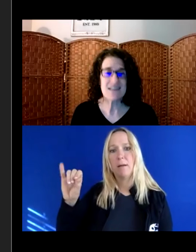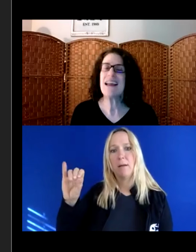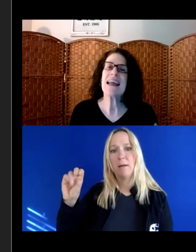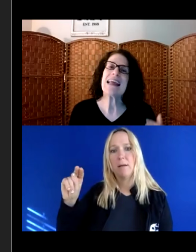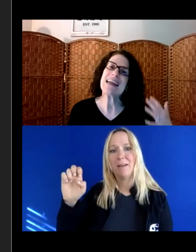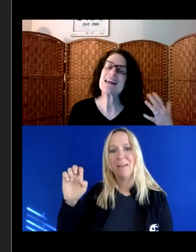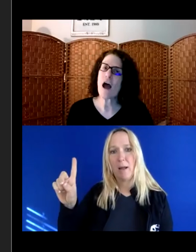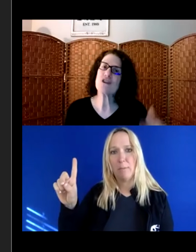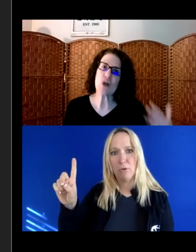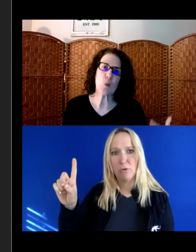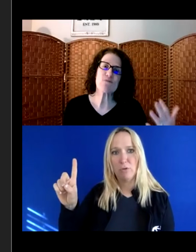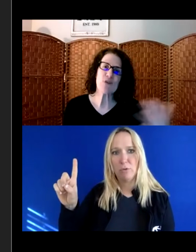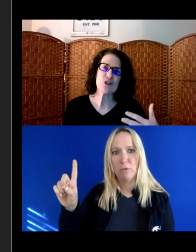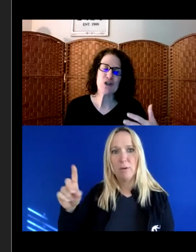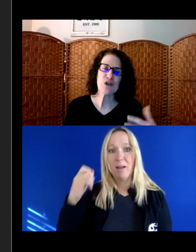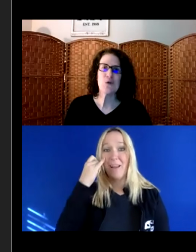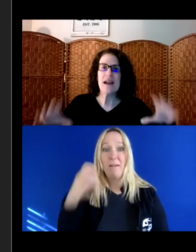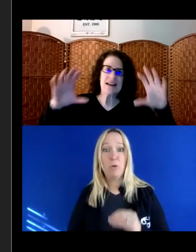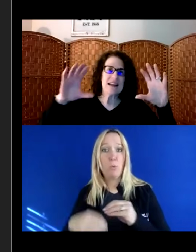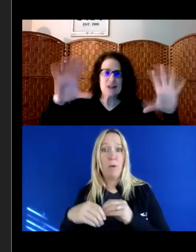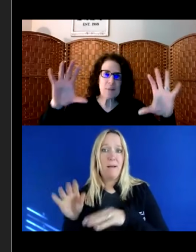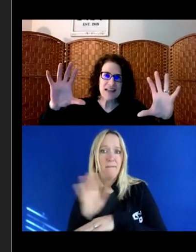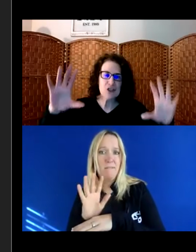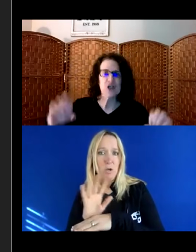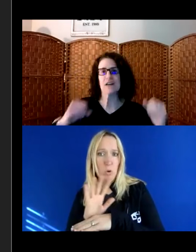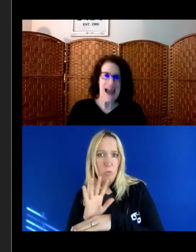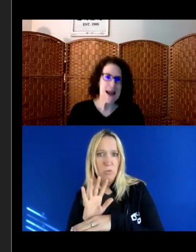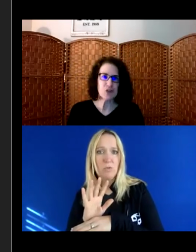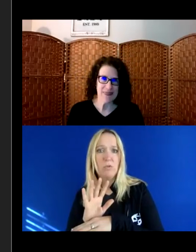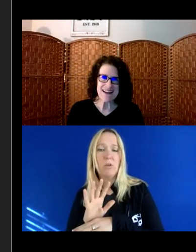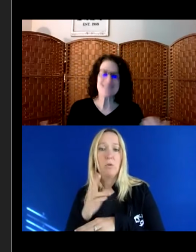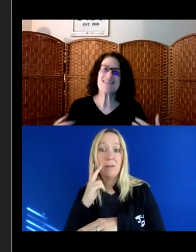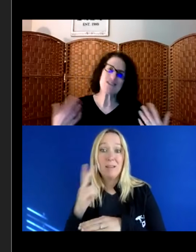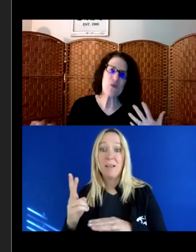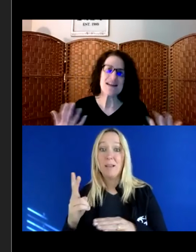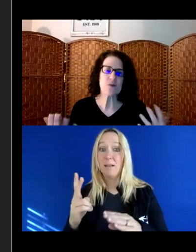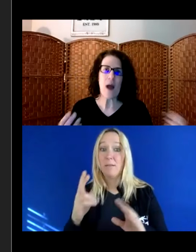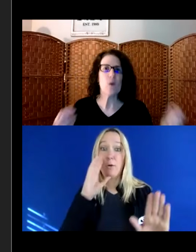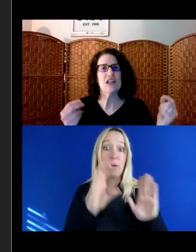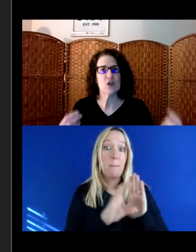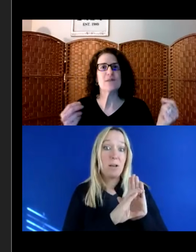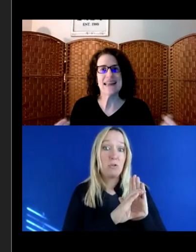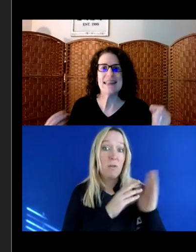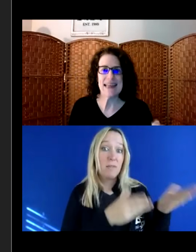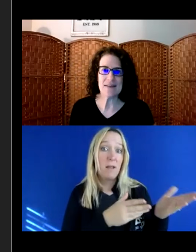It can also refer to "here's a picture, caption this." So that's why we use "e-d."